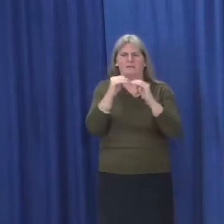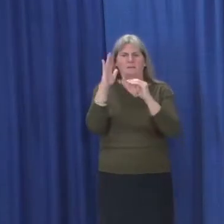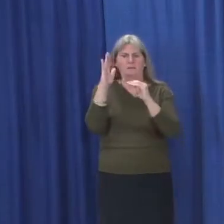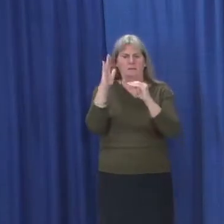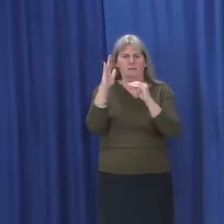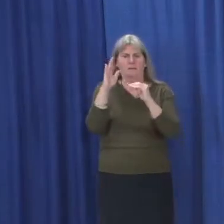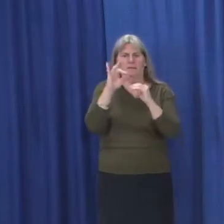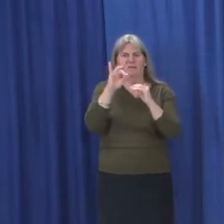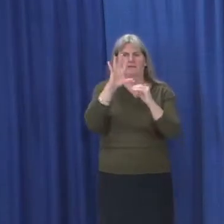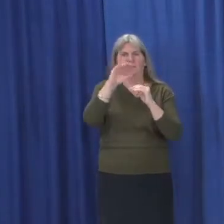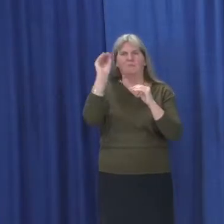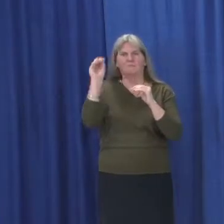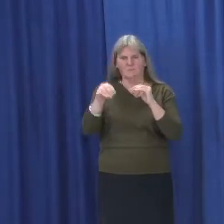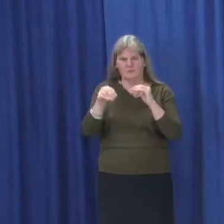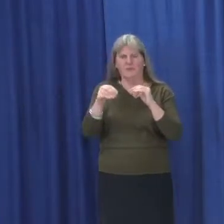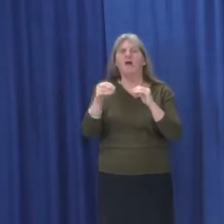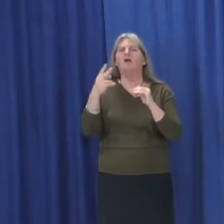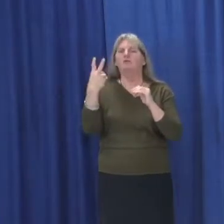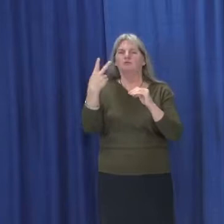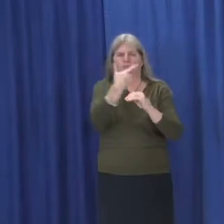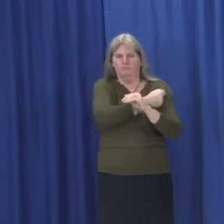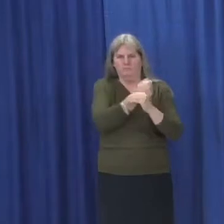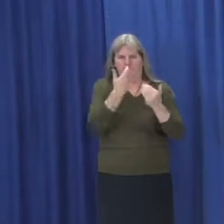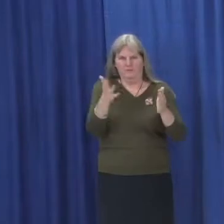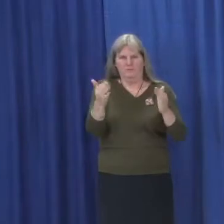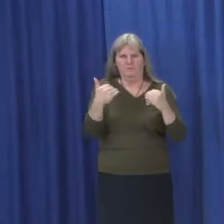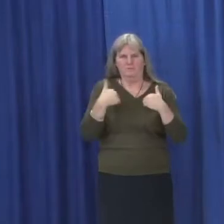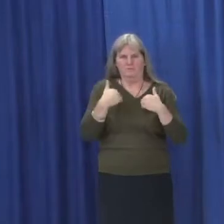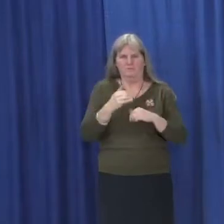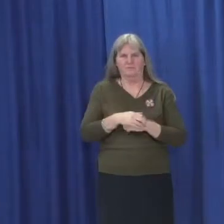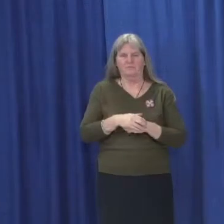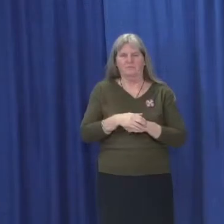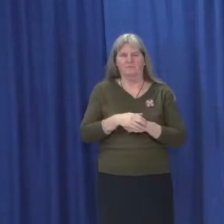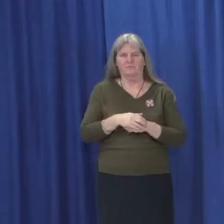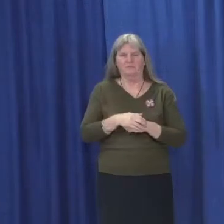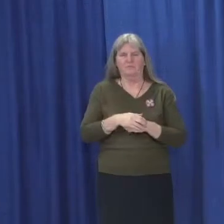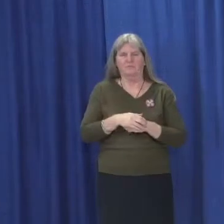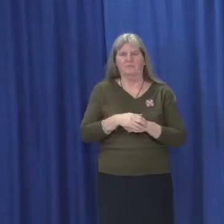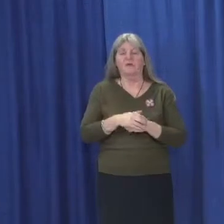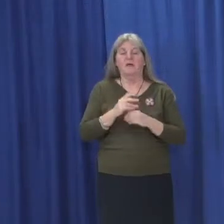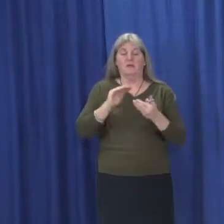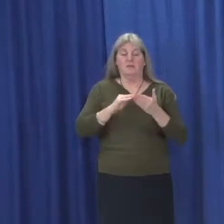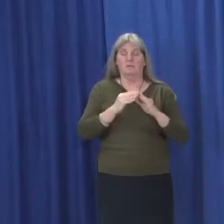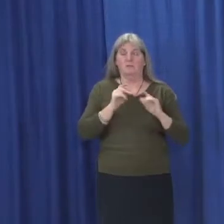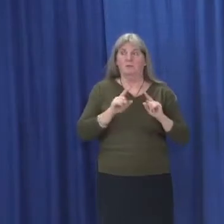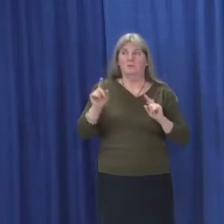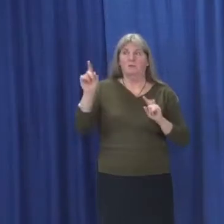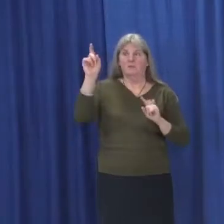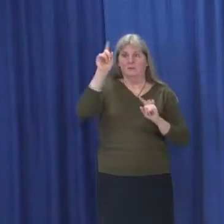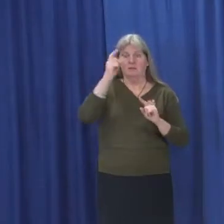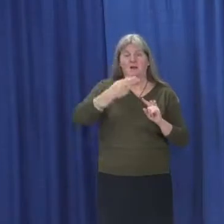1885 percent have received two doses. The number of communities have